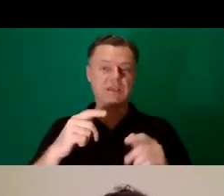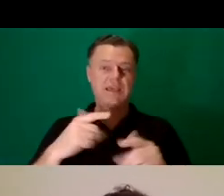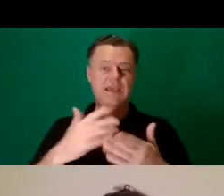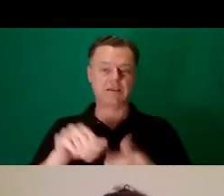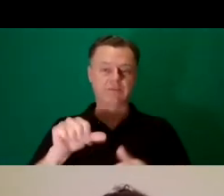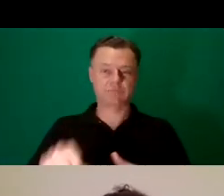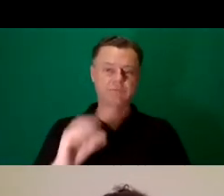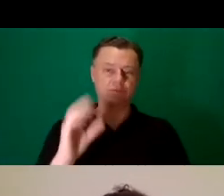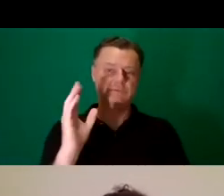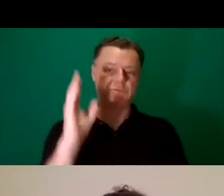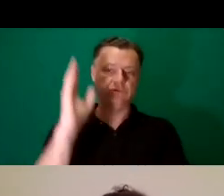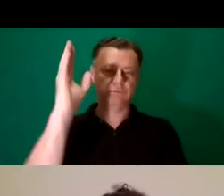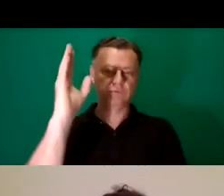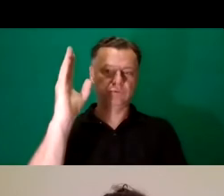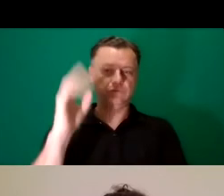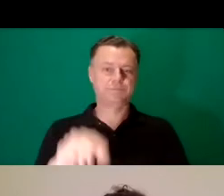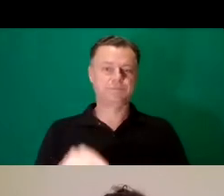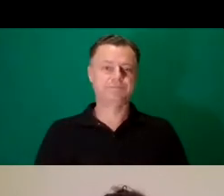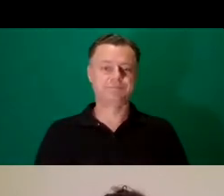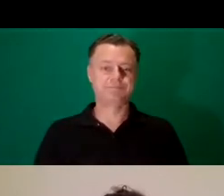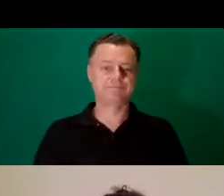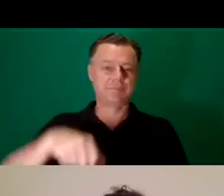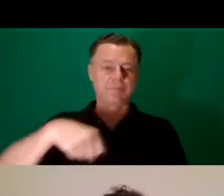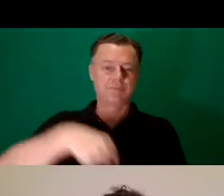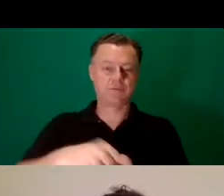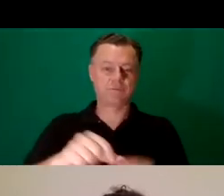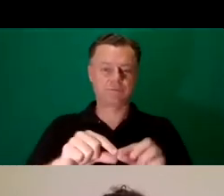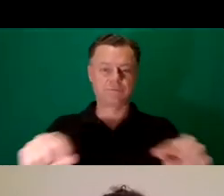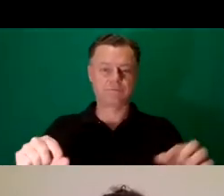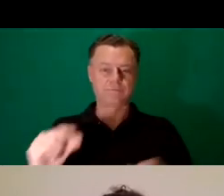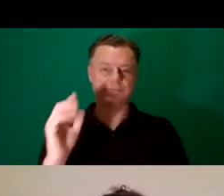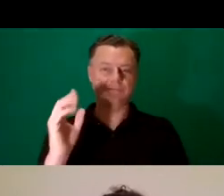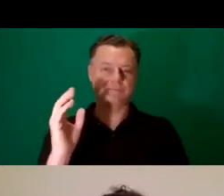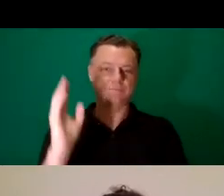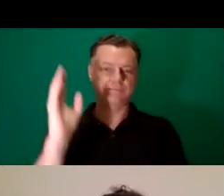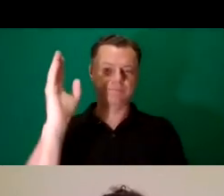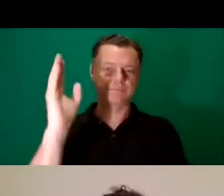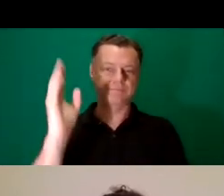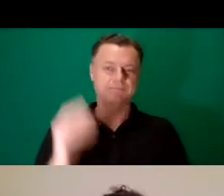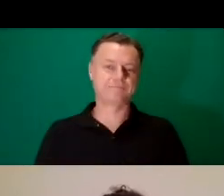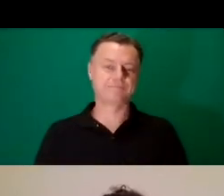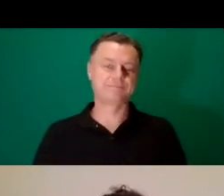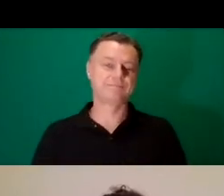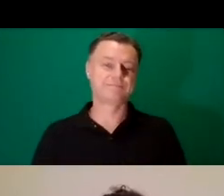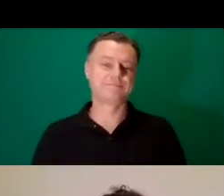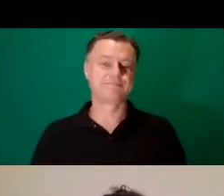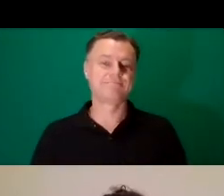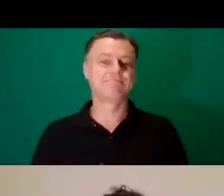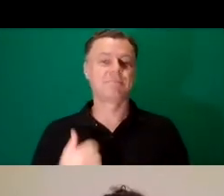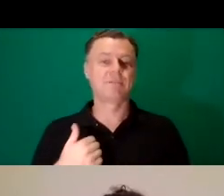In Zoom there's a little hand option, so raise your hand and I will